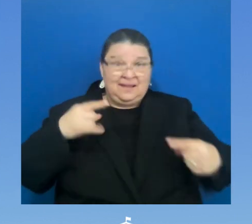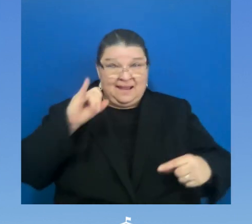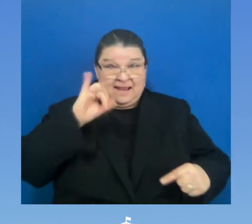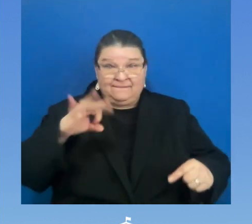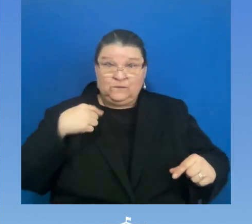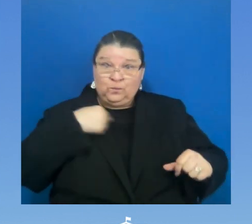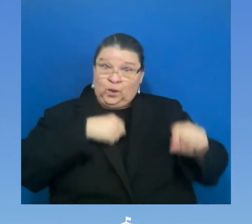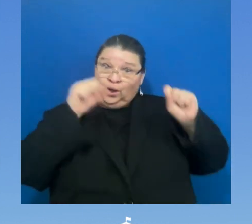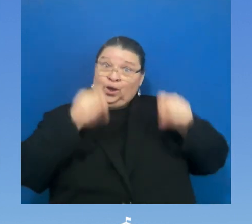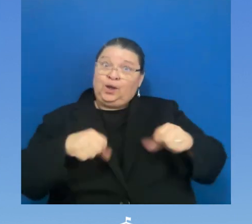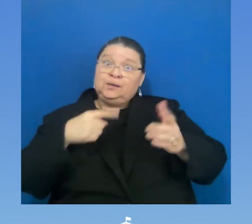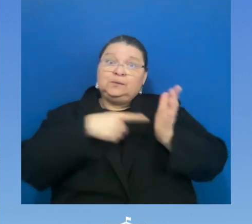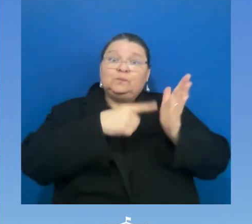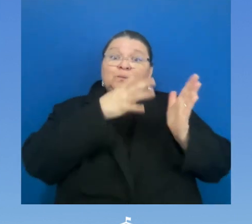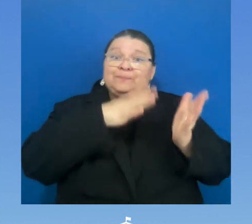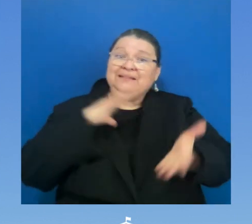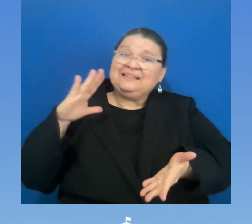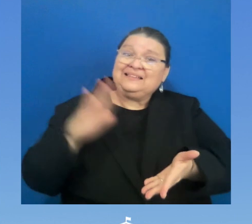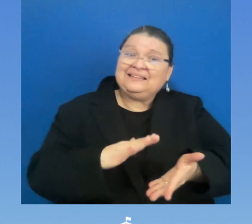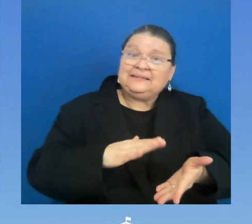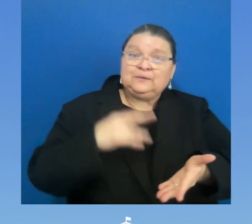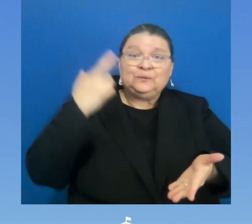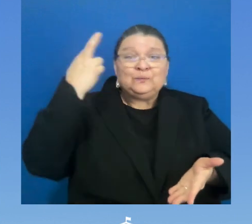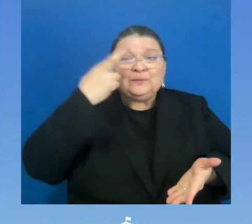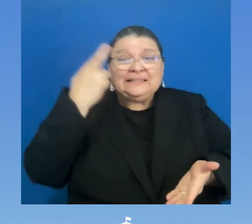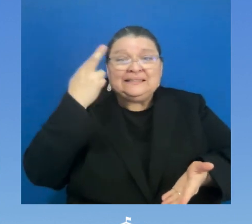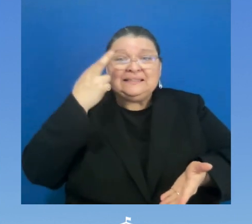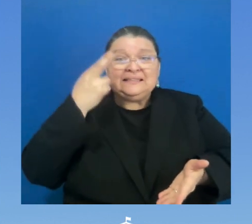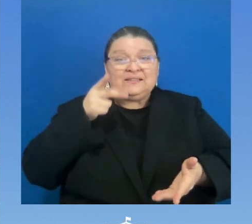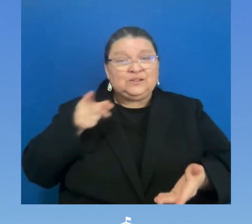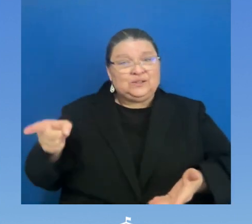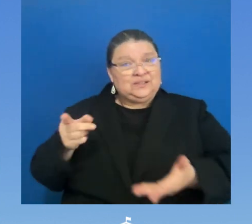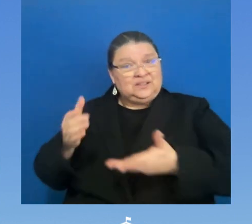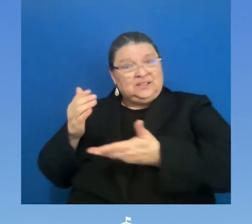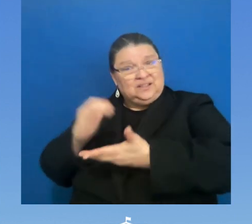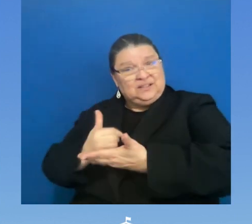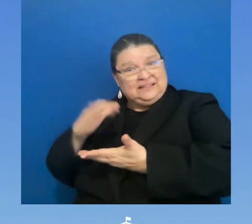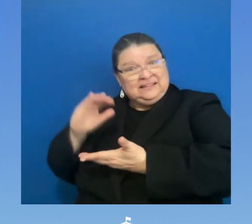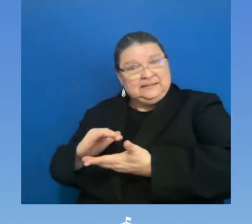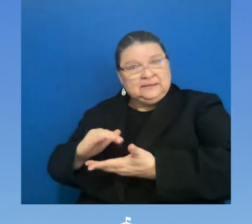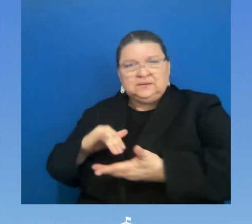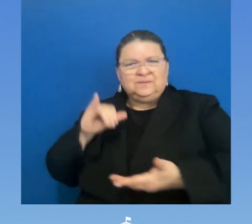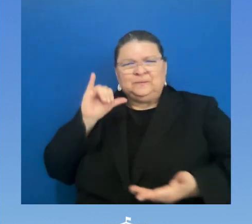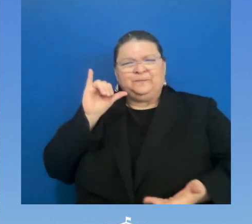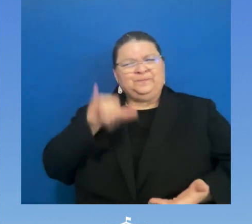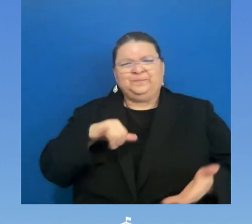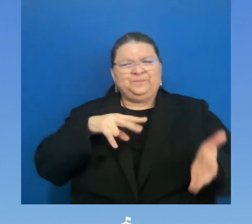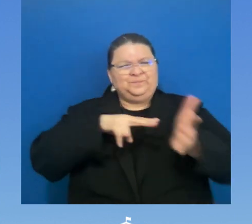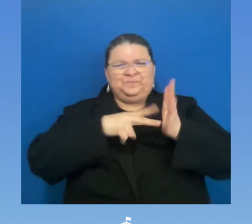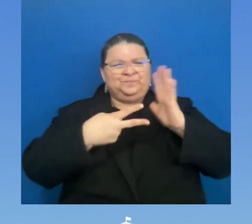then you perpetuate a wage gap far into the future. So I filed a lawsuit the beacon, a journey,